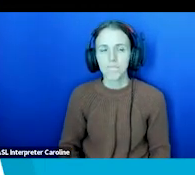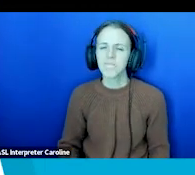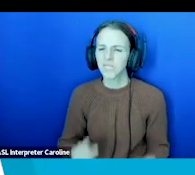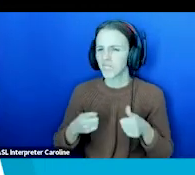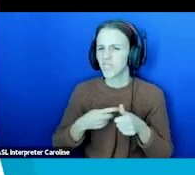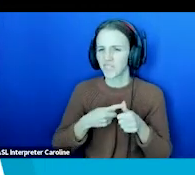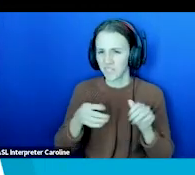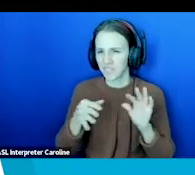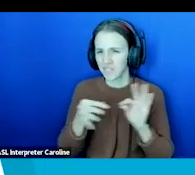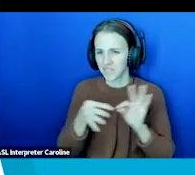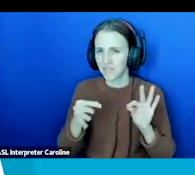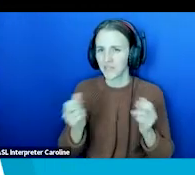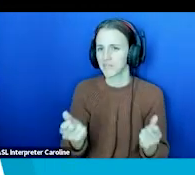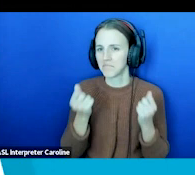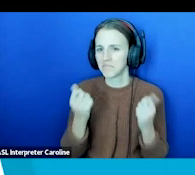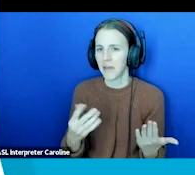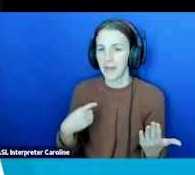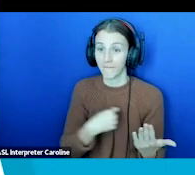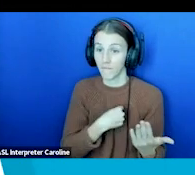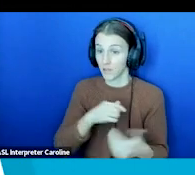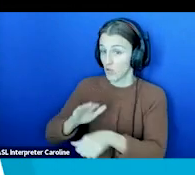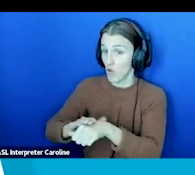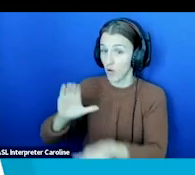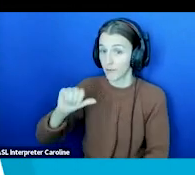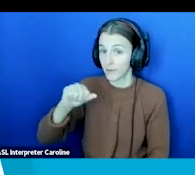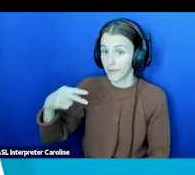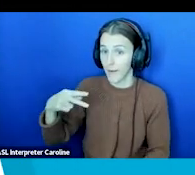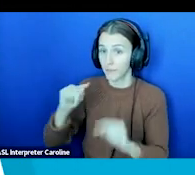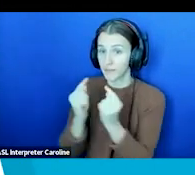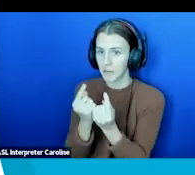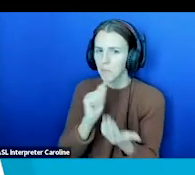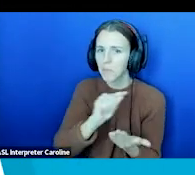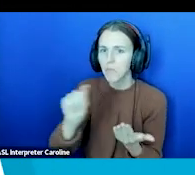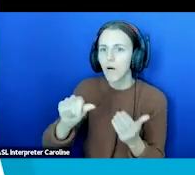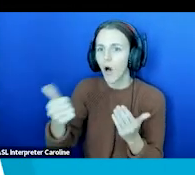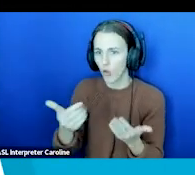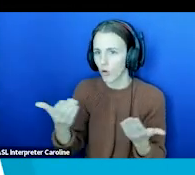SR, THE DEFINITION OF REHABILITATION SERVICES. I WILL START OFF BY